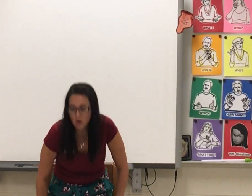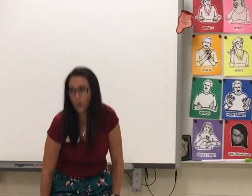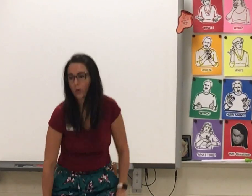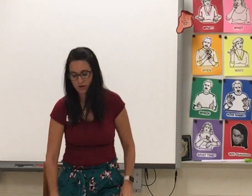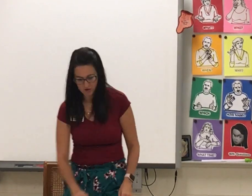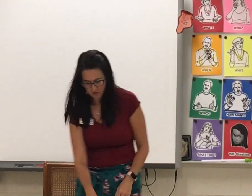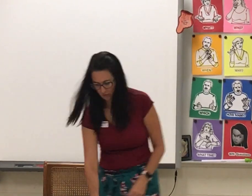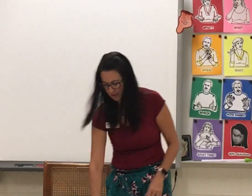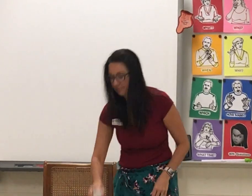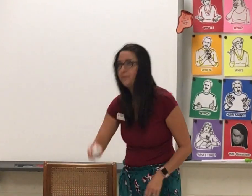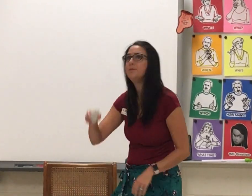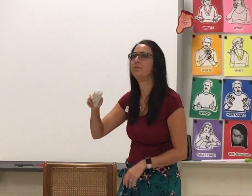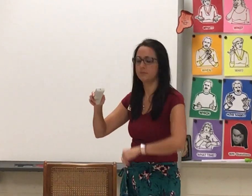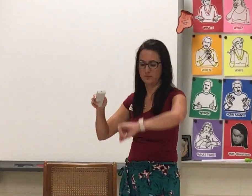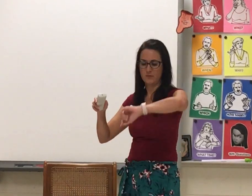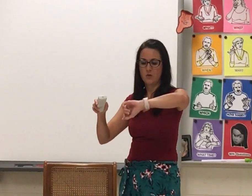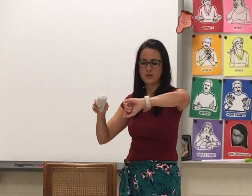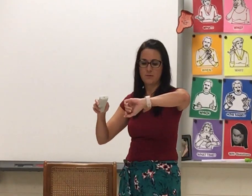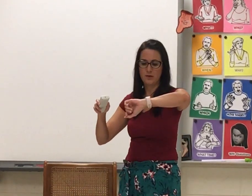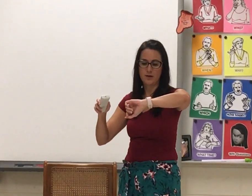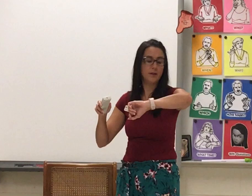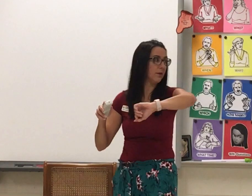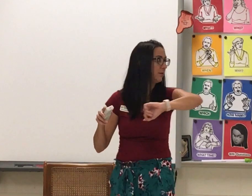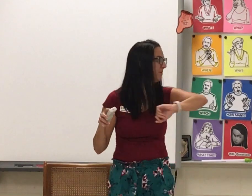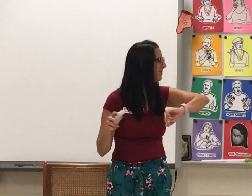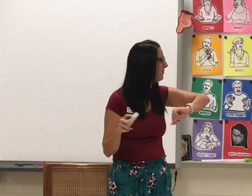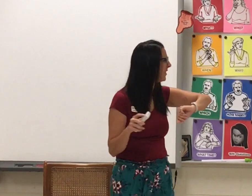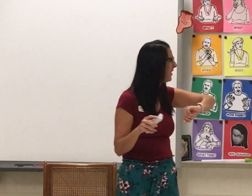Ok... so we are going to.. what time do we get out of here?